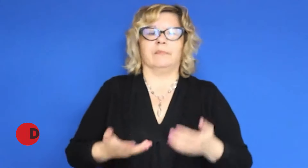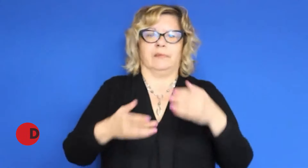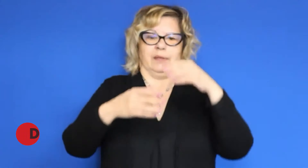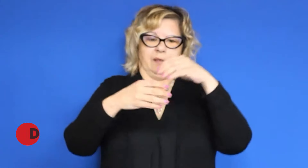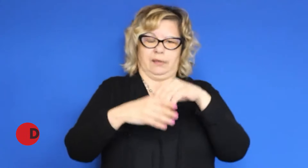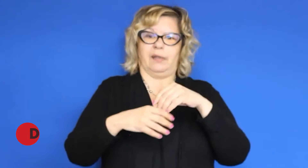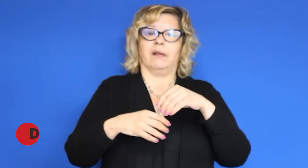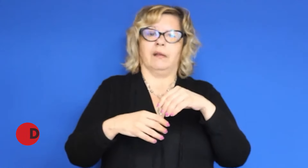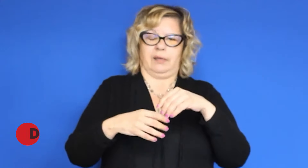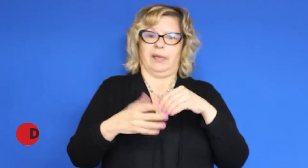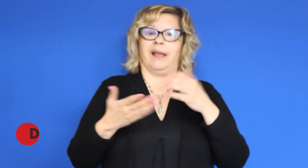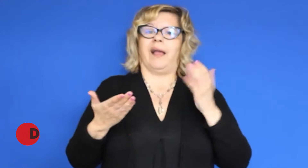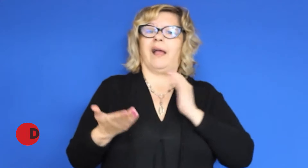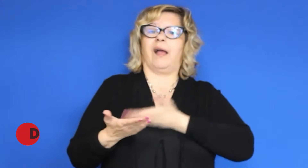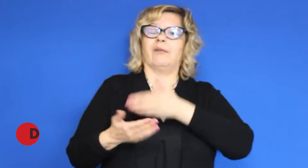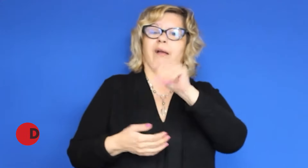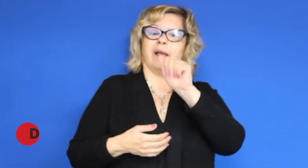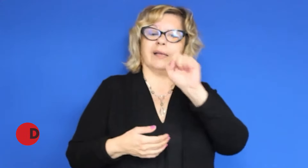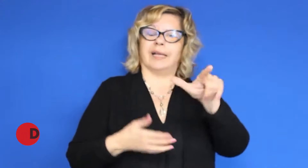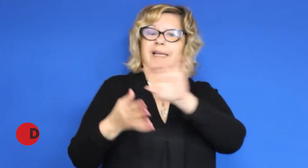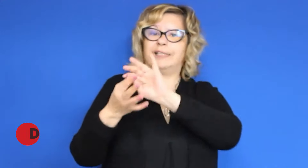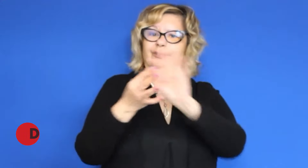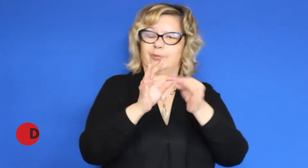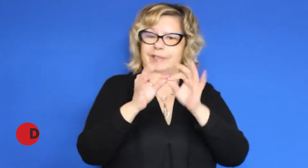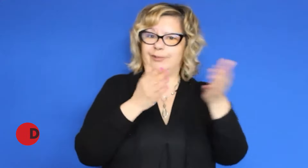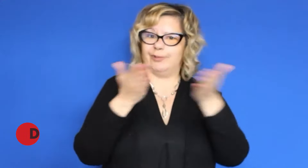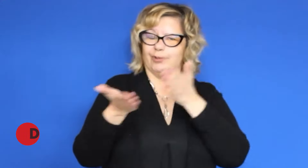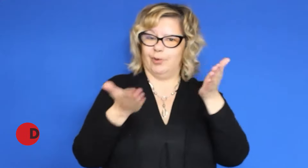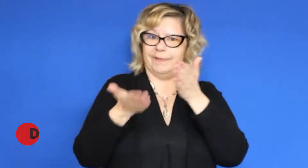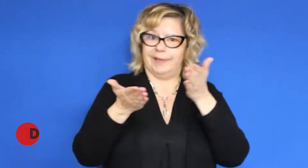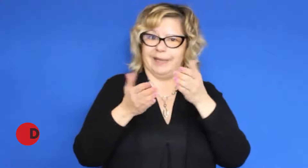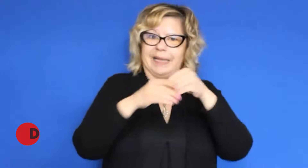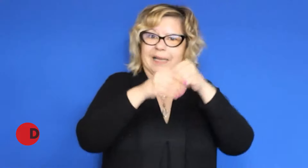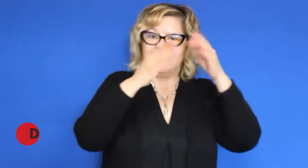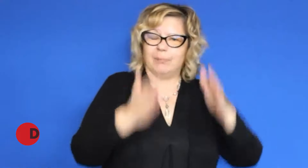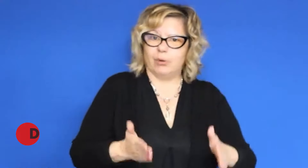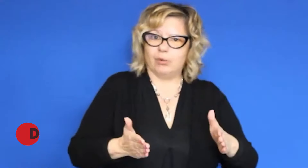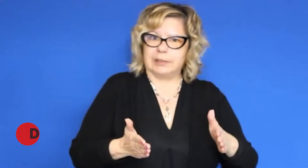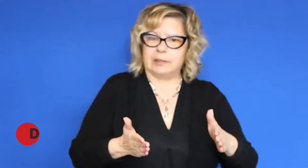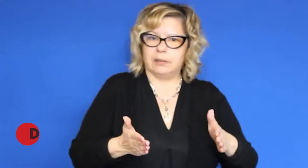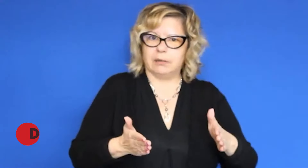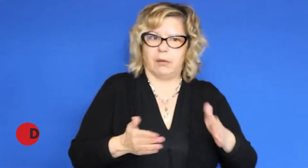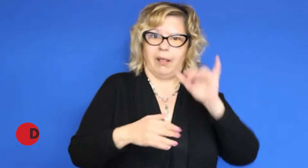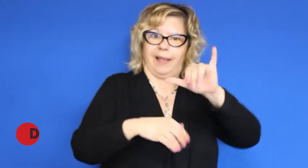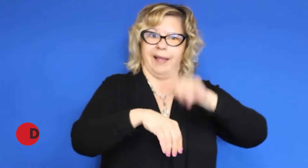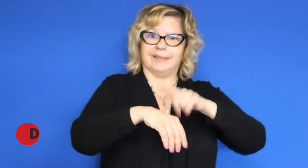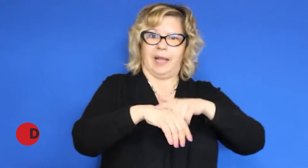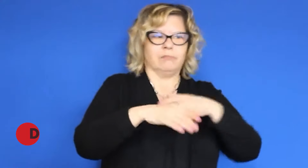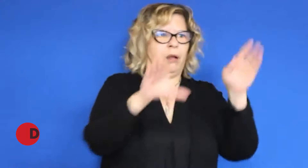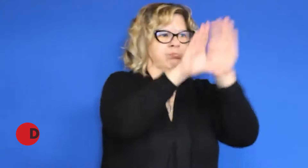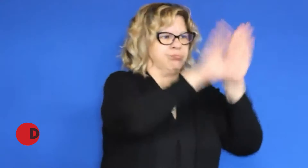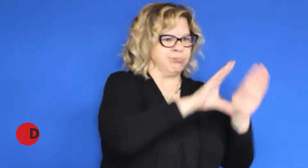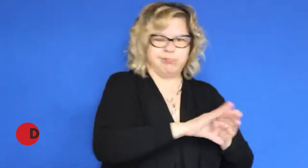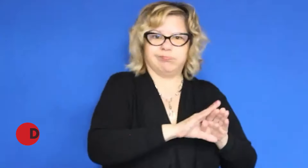Our ASL interpreting services had to shut down in person services